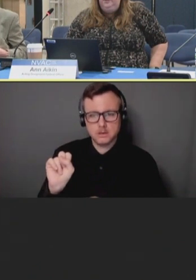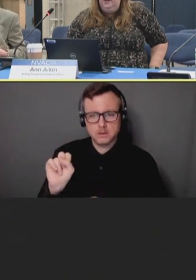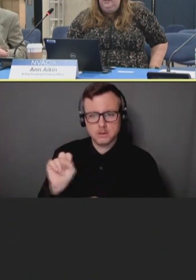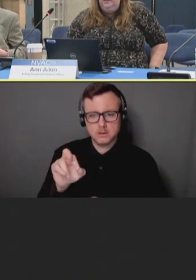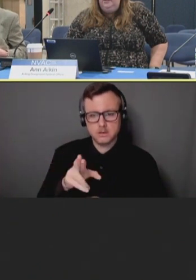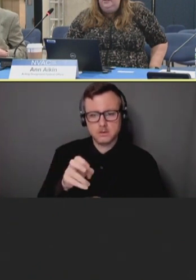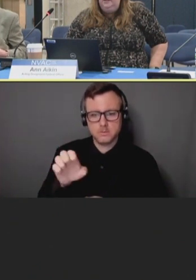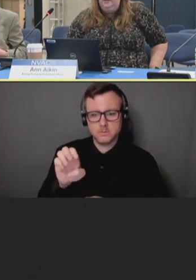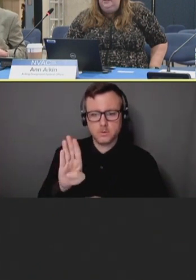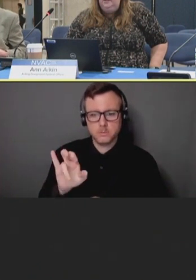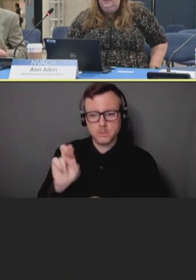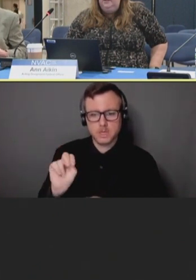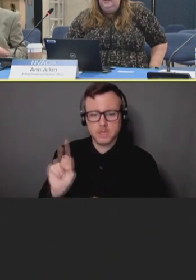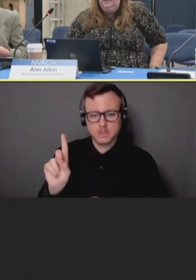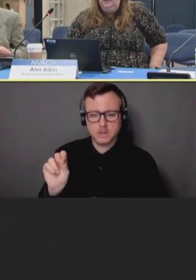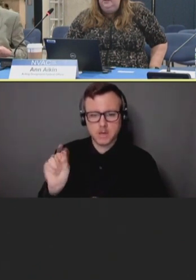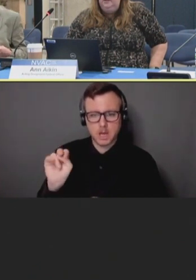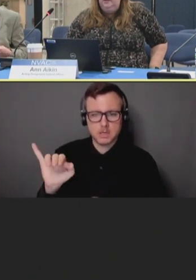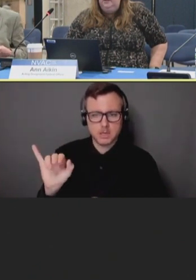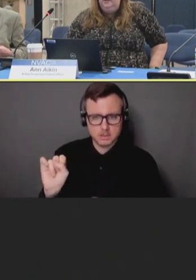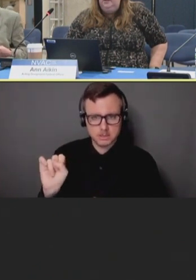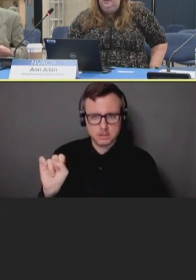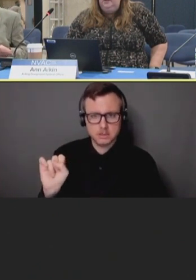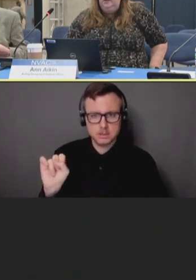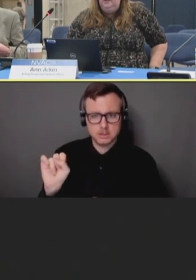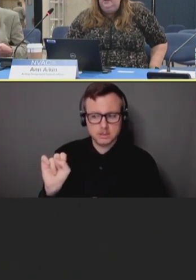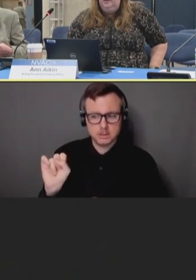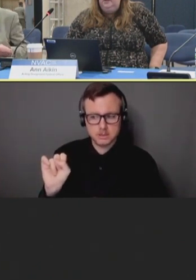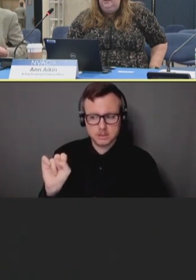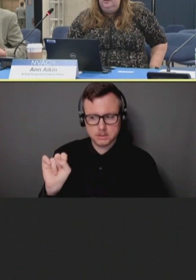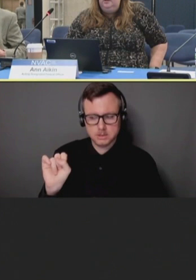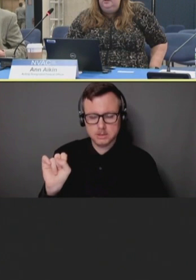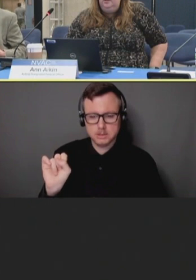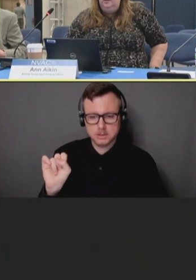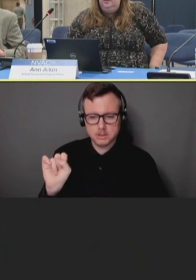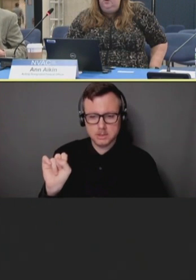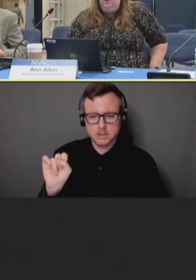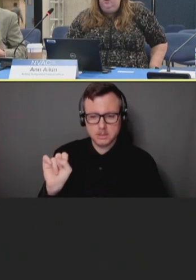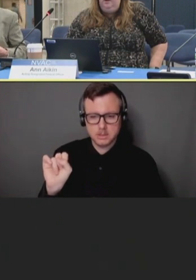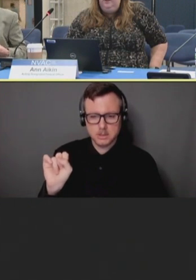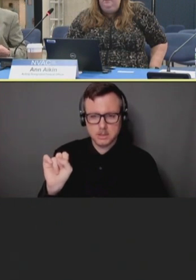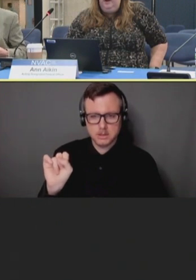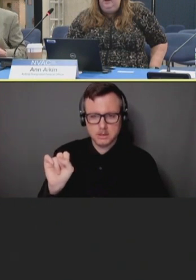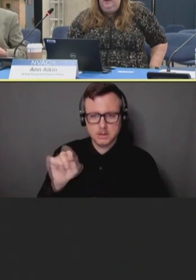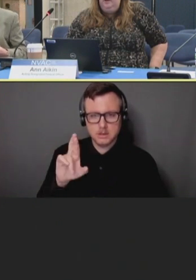Ruben Dahnas [phonetic sp]. Ram Koppaka.